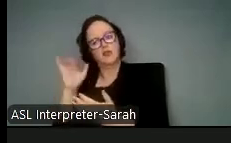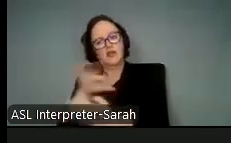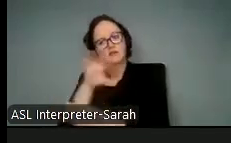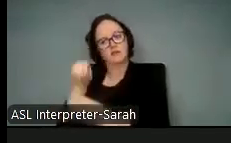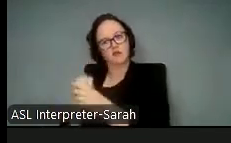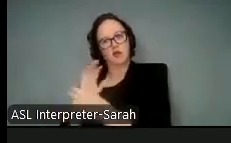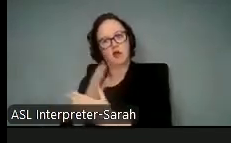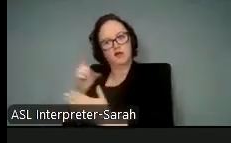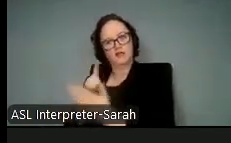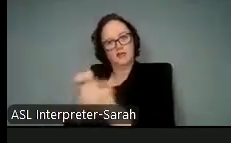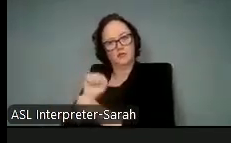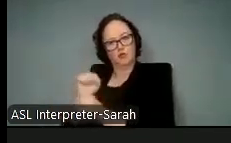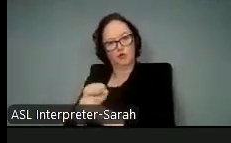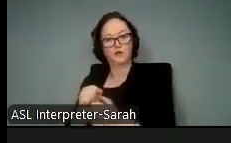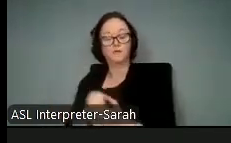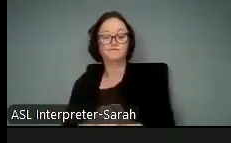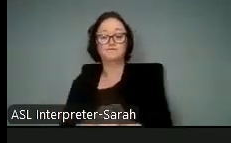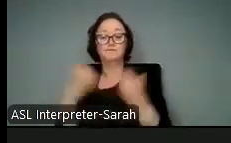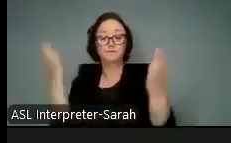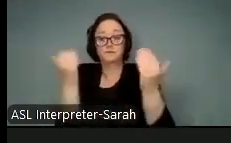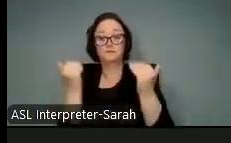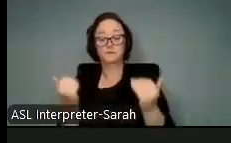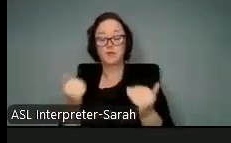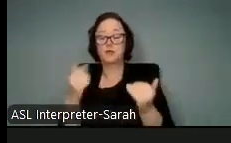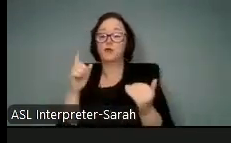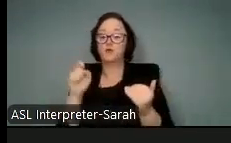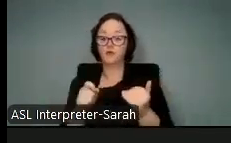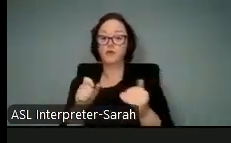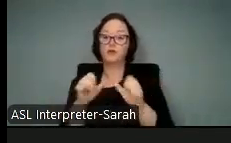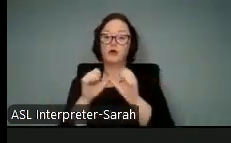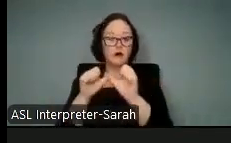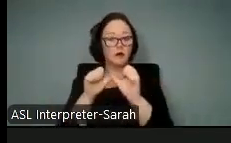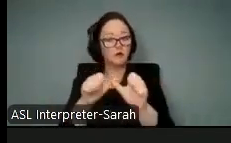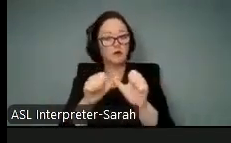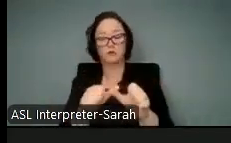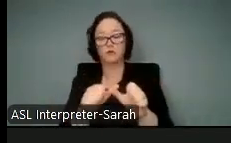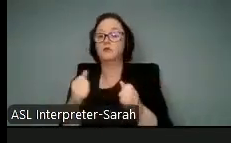So finally, we want to make sure we're providing ongoing additional training. The WCAG changes,